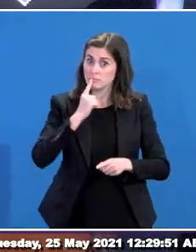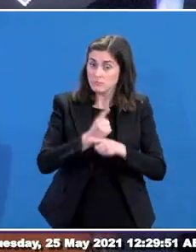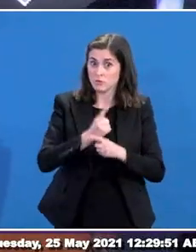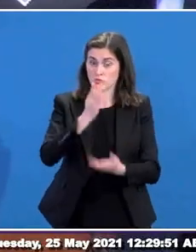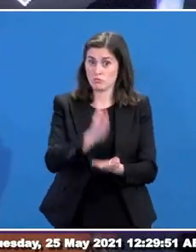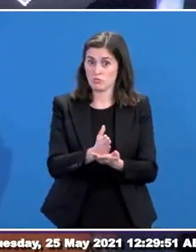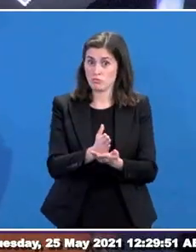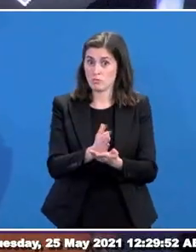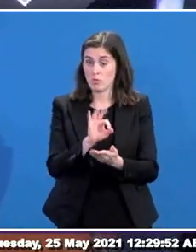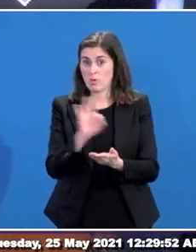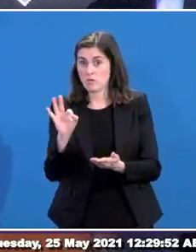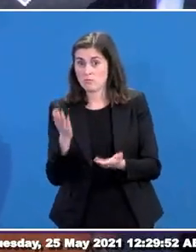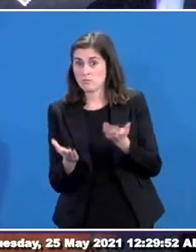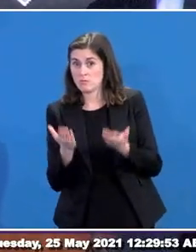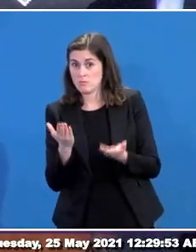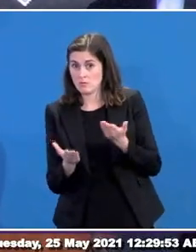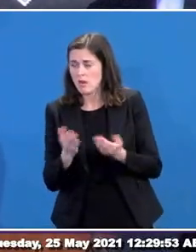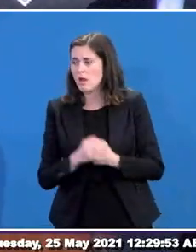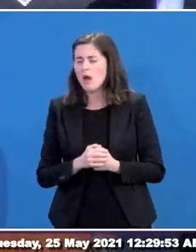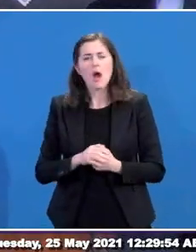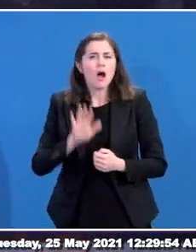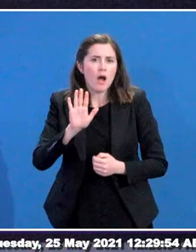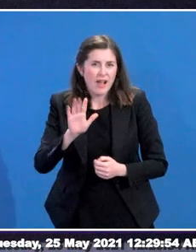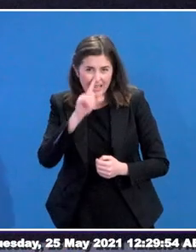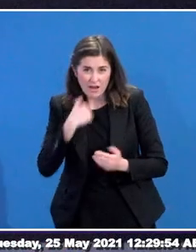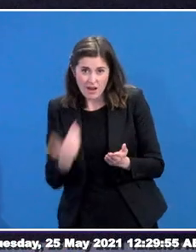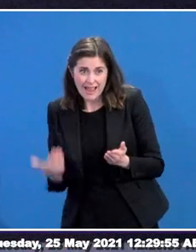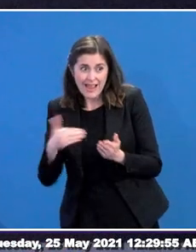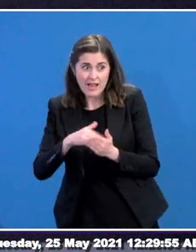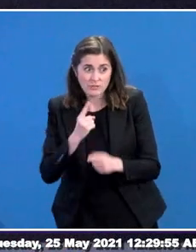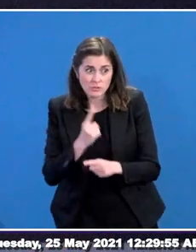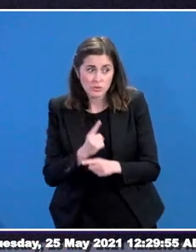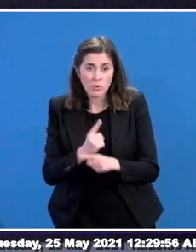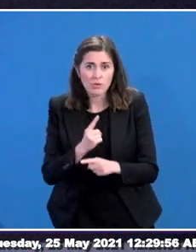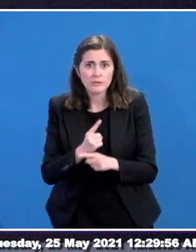OK. Now then... SOPHIA: Sorry, I might add, you know, up to that stage as well, I was being told